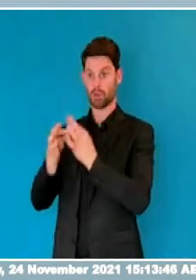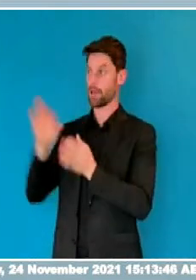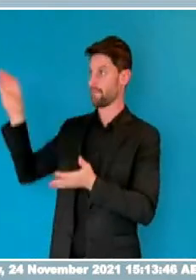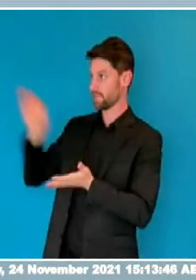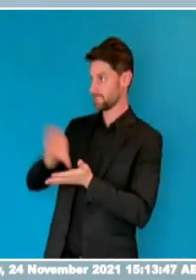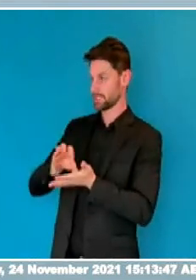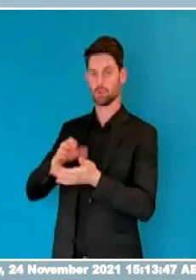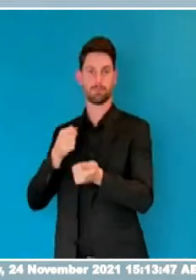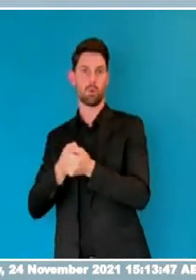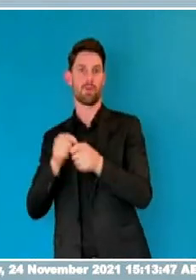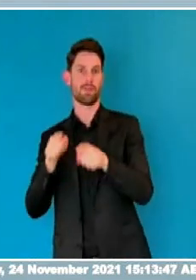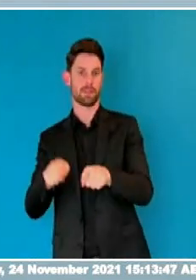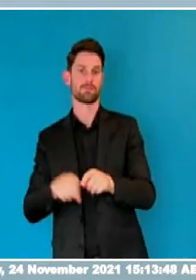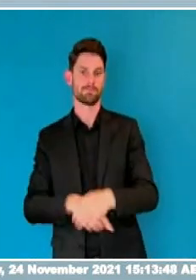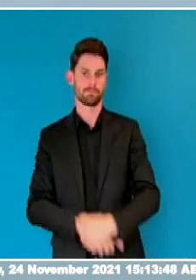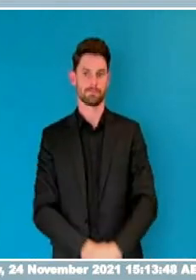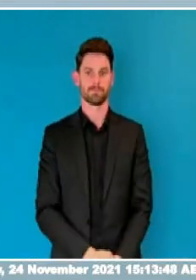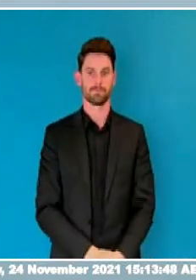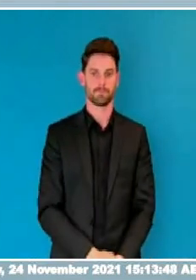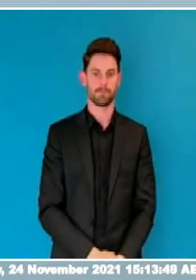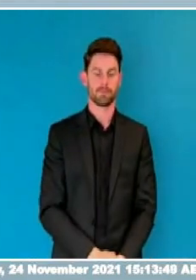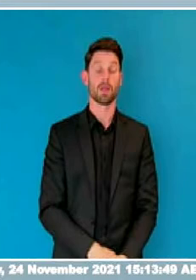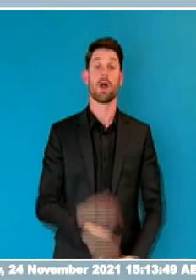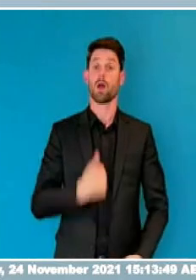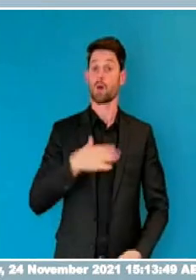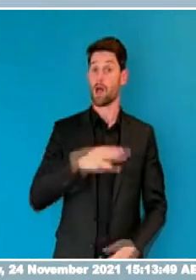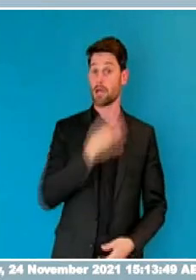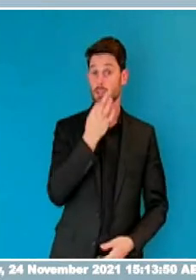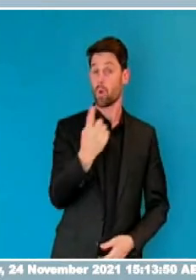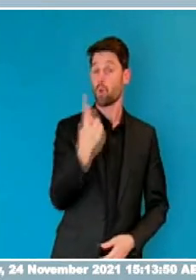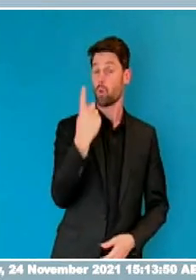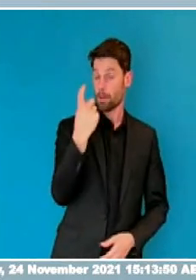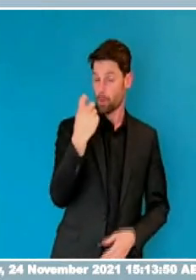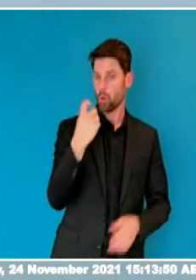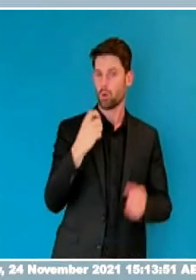Thank you. Ms Baxter, one final question which I omitted to ask you earlier.